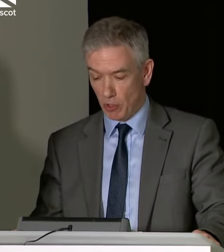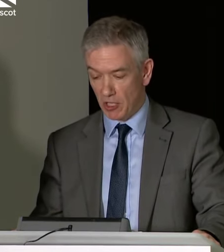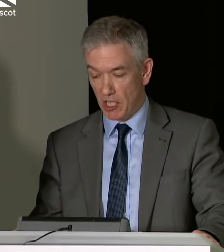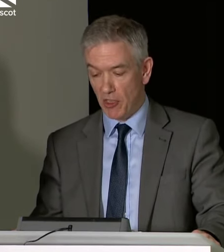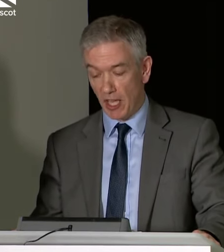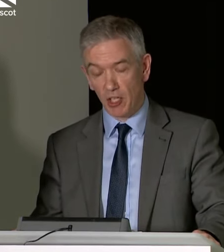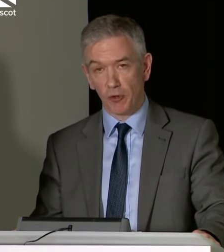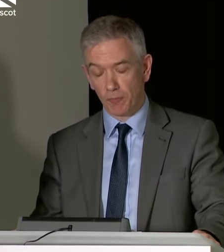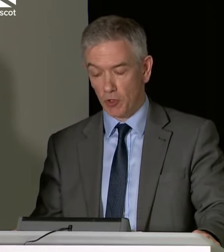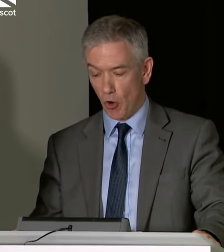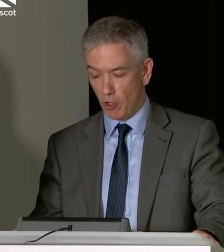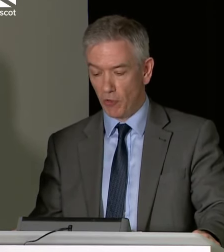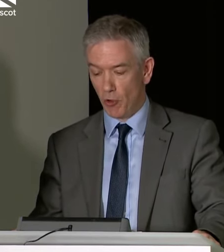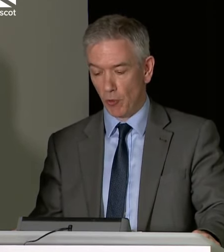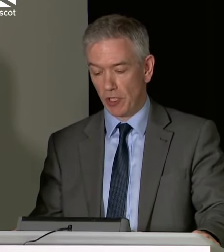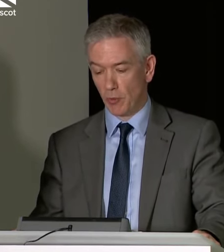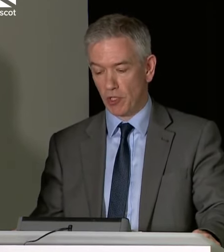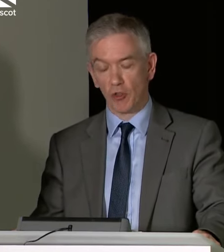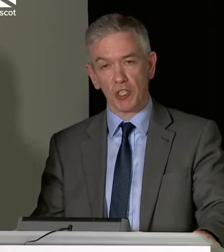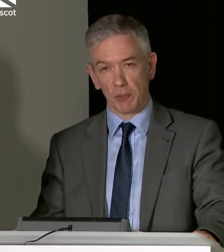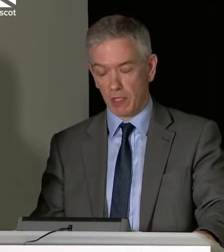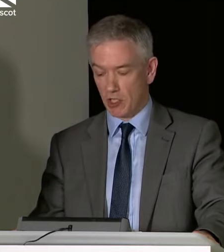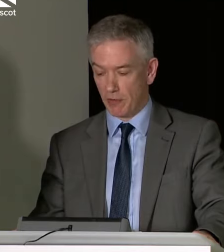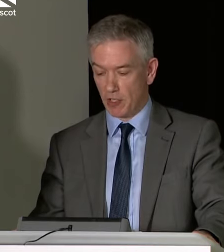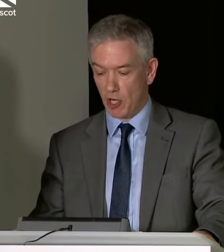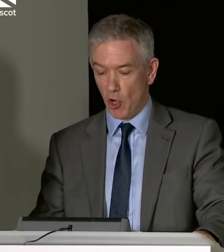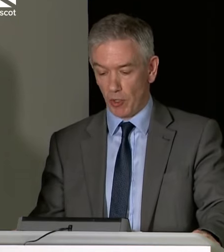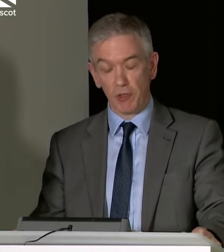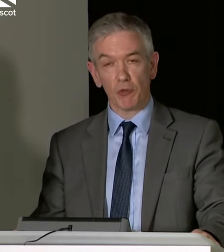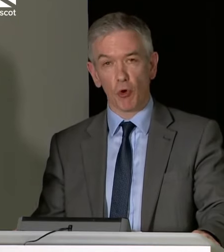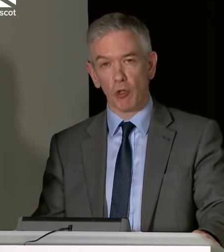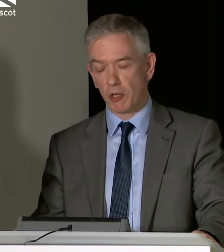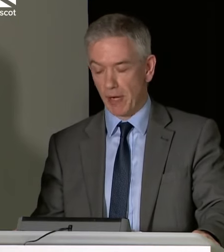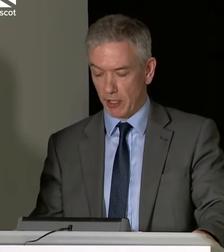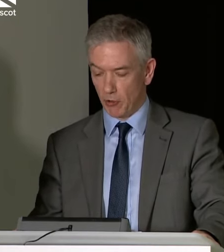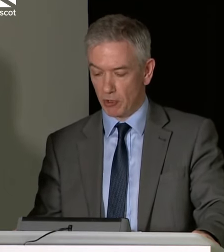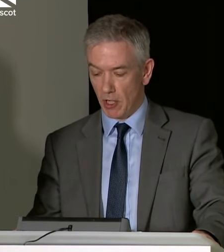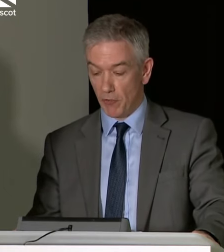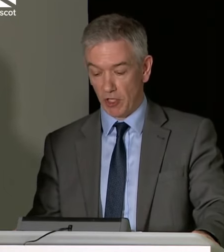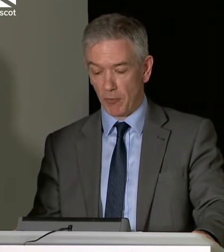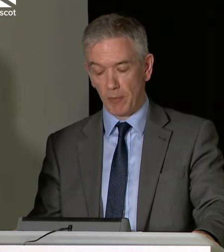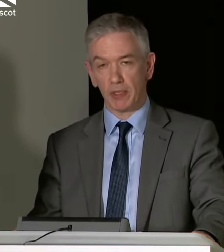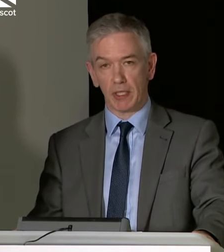wanted to say thank you to all of you who are working with the Scottish Ambulance Service whatever your role or your background for your commitment and